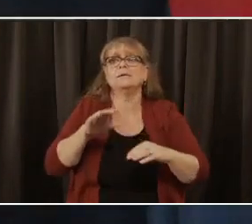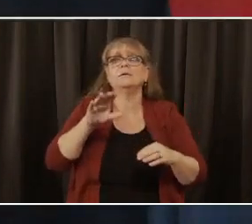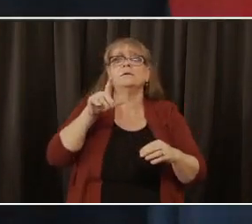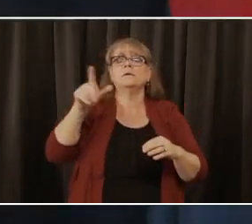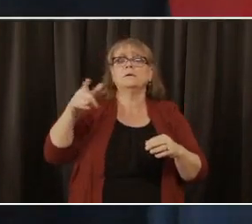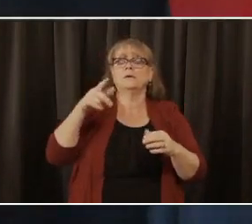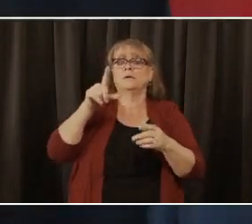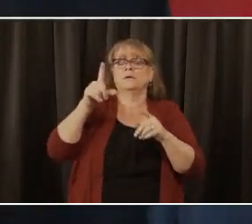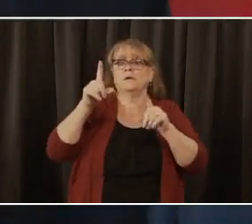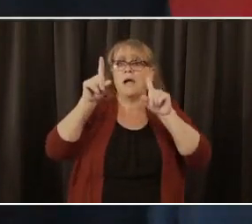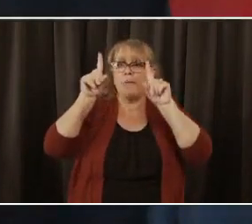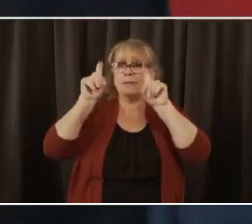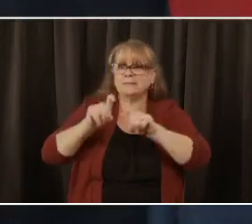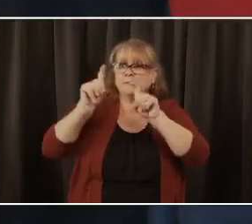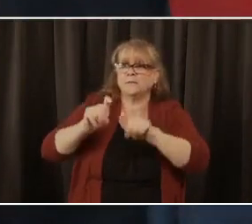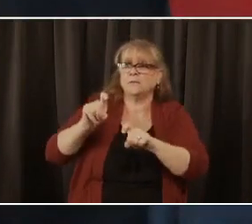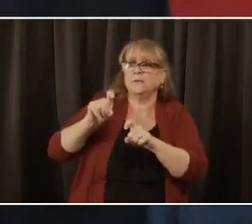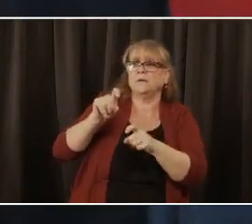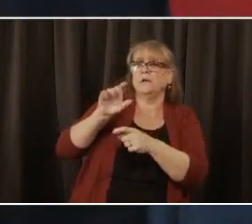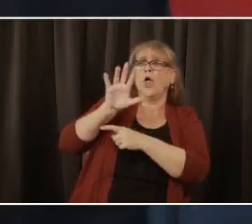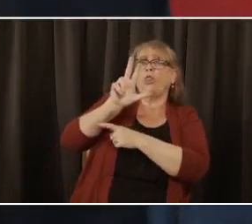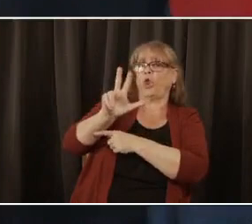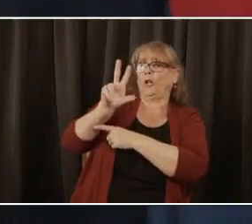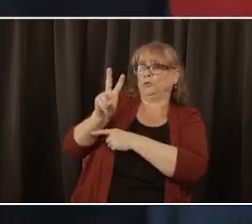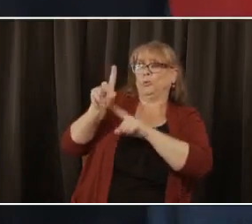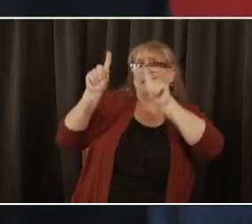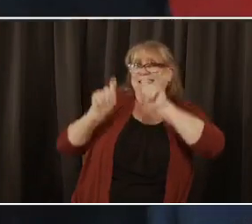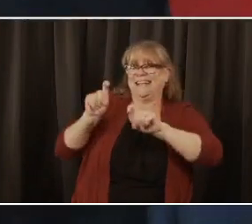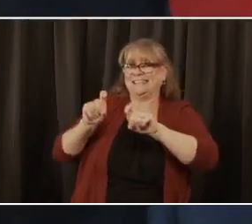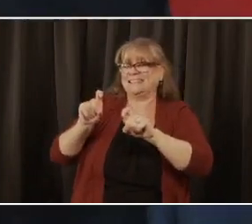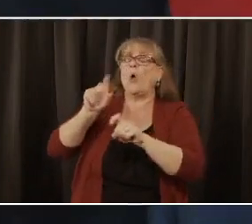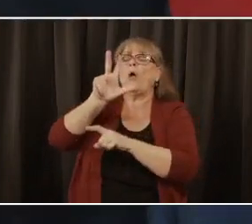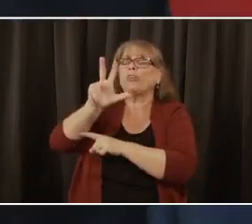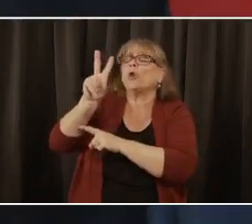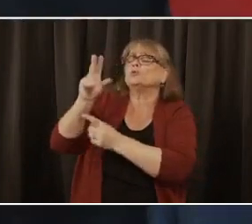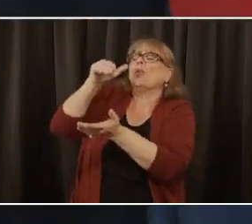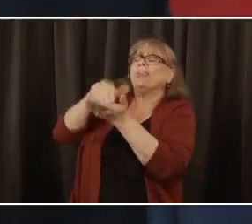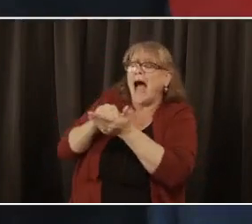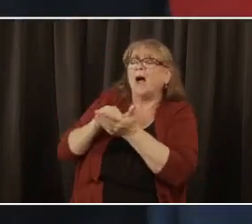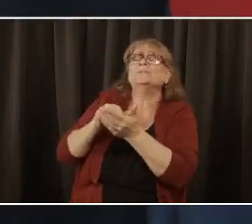And until you get those tests result back, isolate yourself, if you have any symptoms. And I know